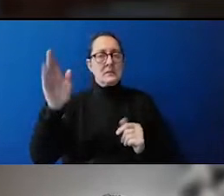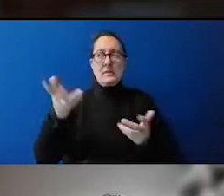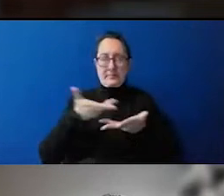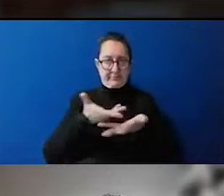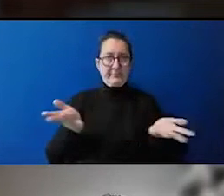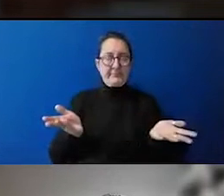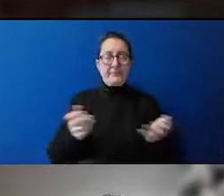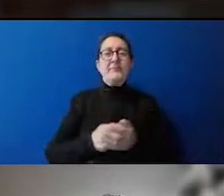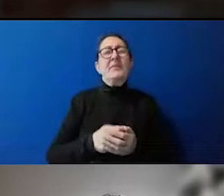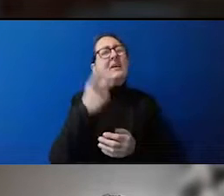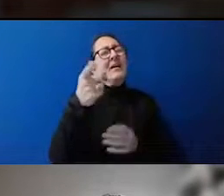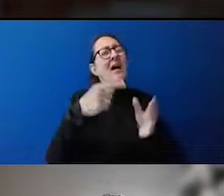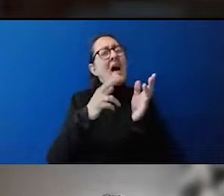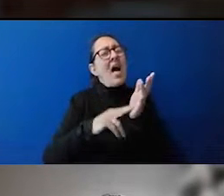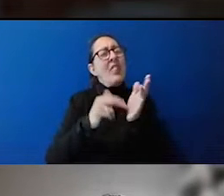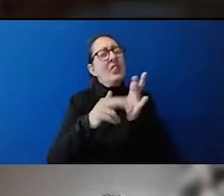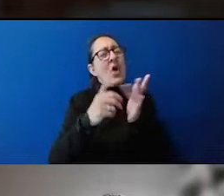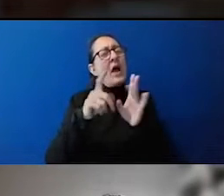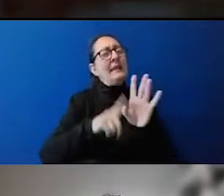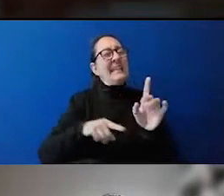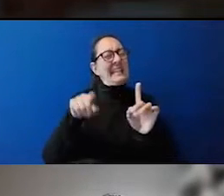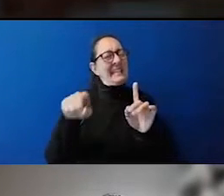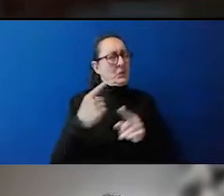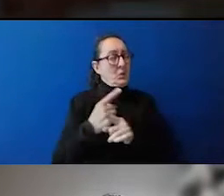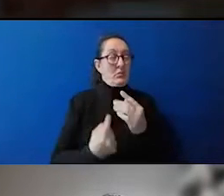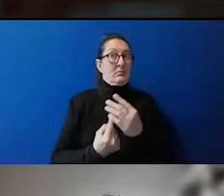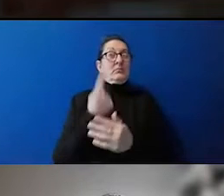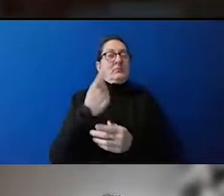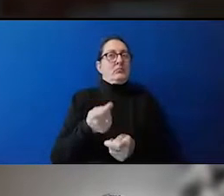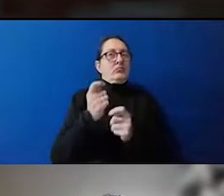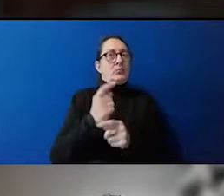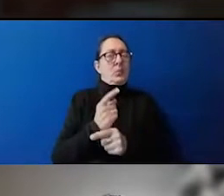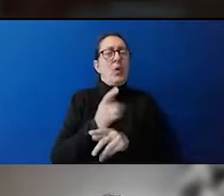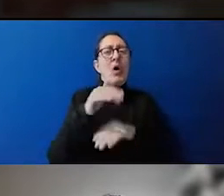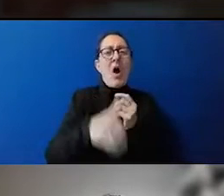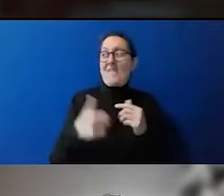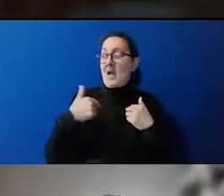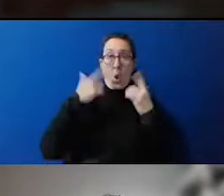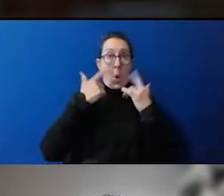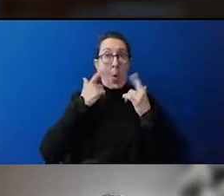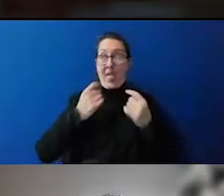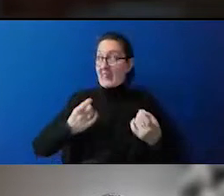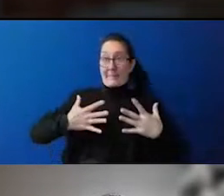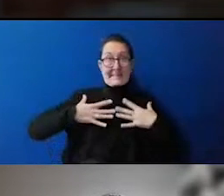things Anthony touched upon in terms of how the lawyers see their work here um I know that a lot